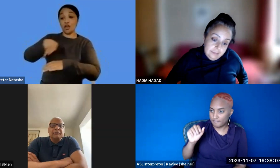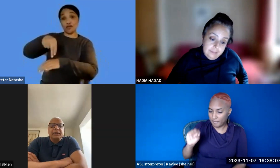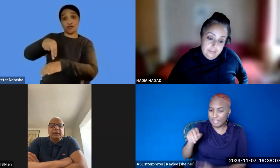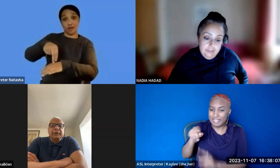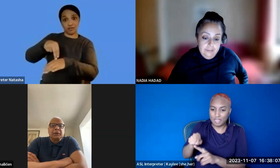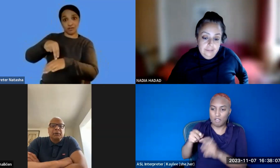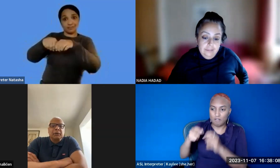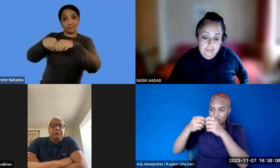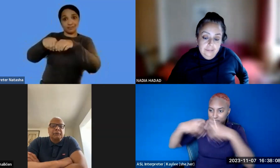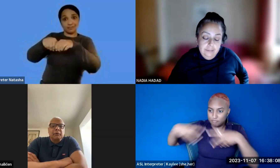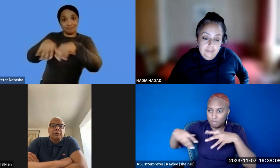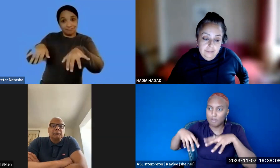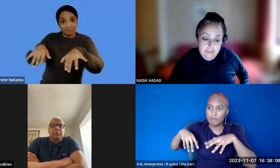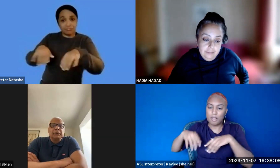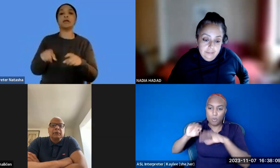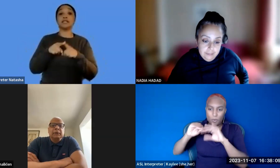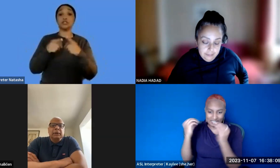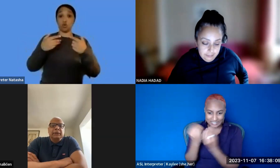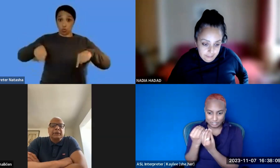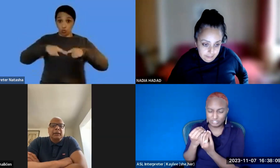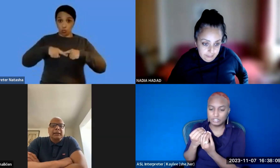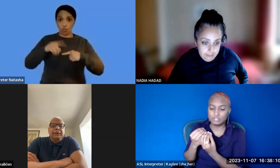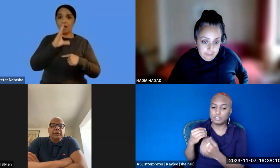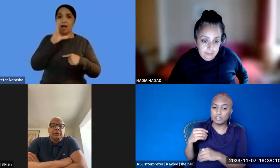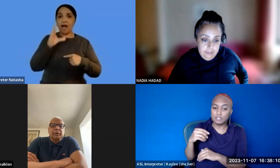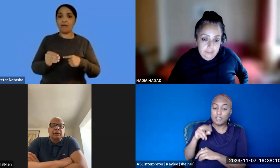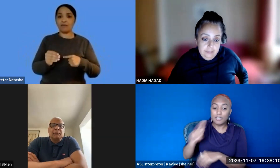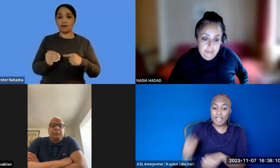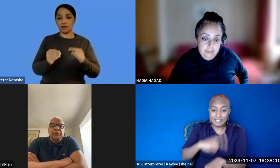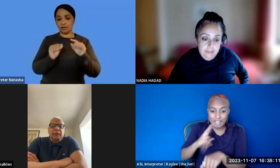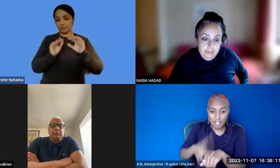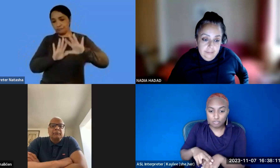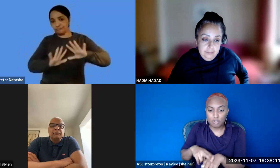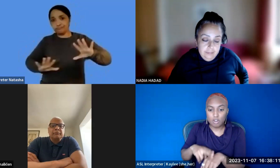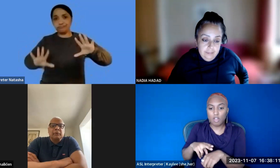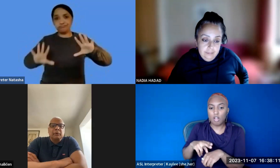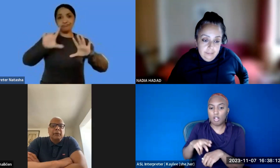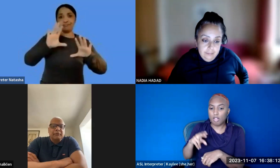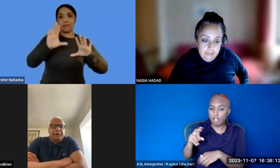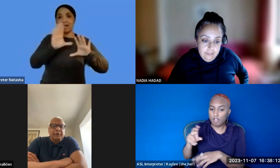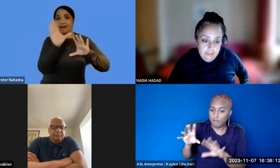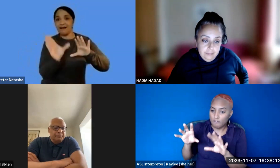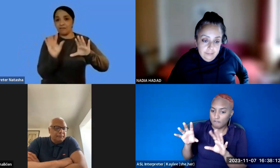The African Disability Forum is the regional umbrella for Africa.